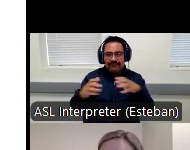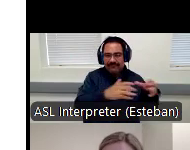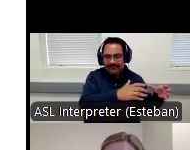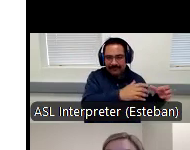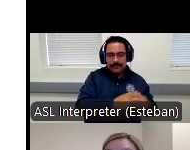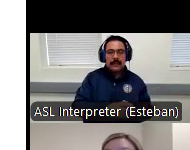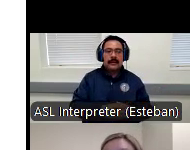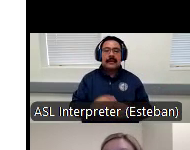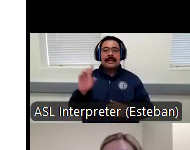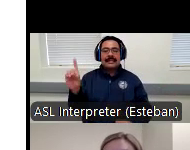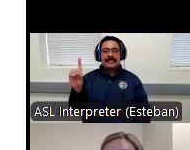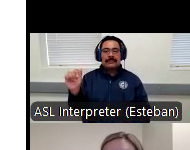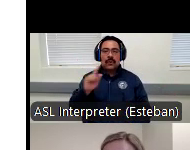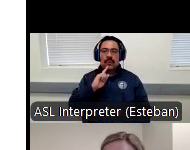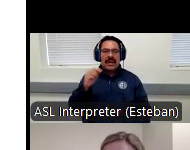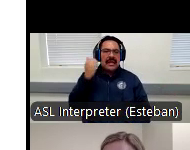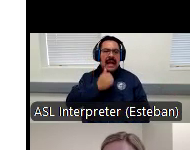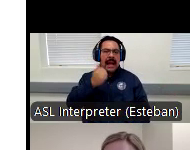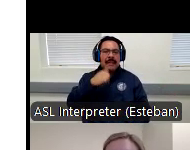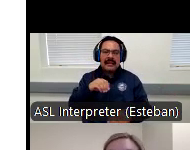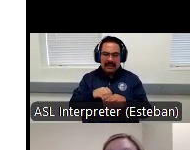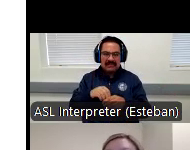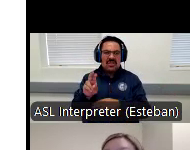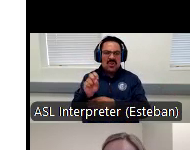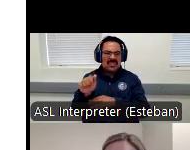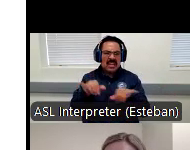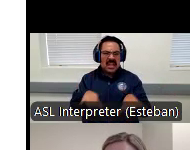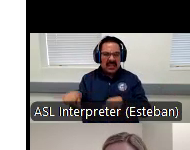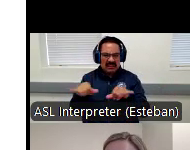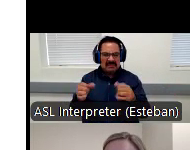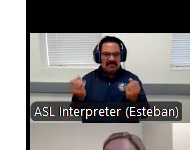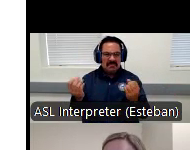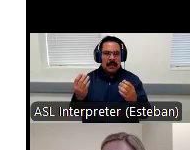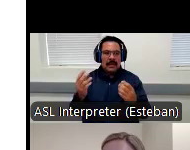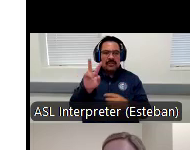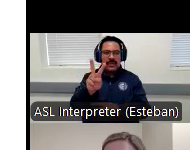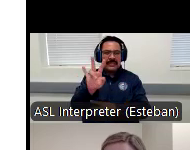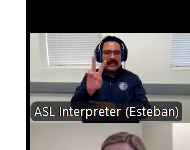Disability is super common in the United States. 27% of adults in the US,